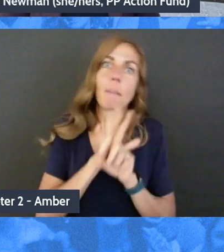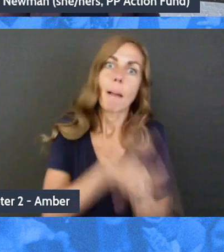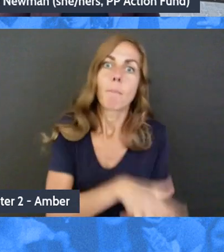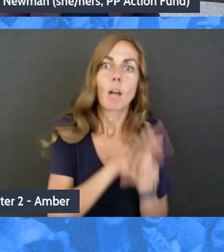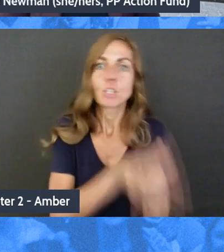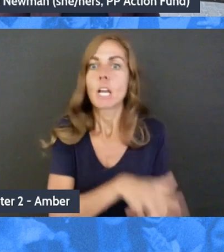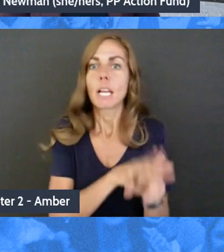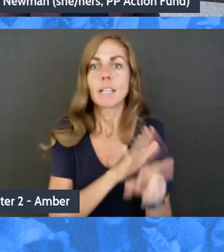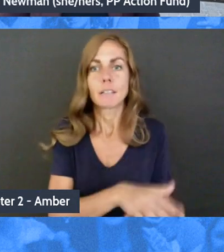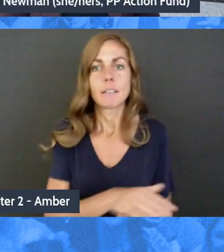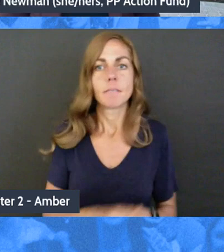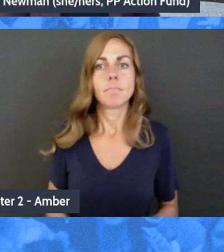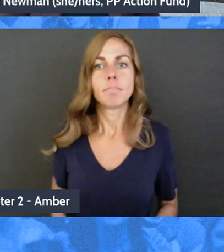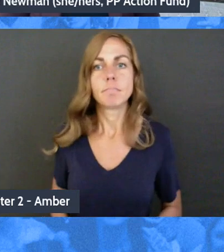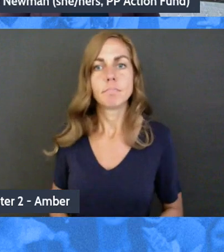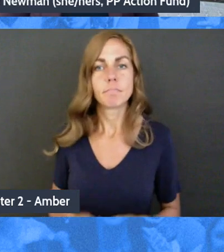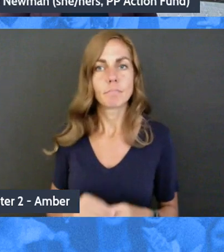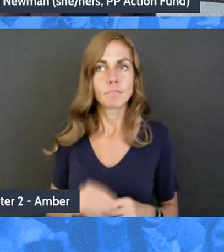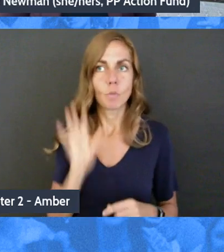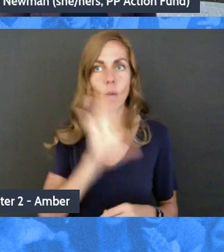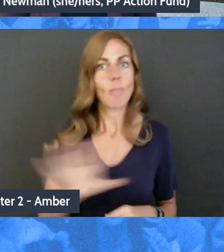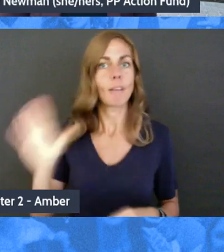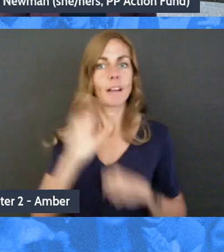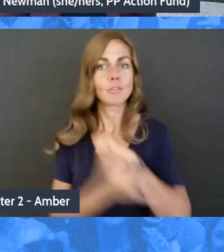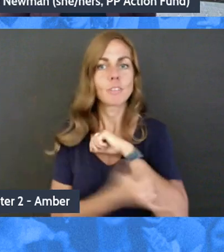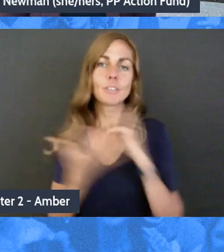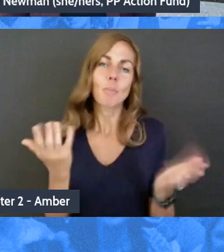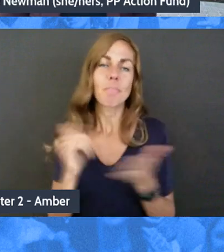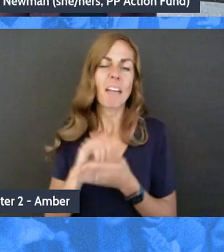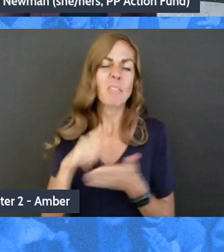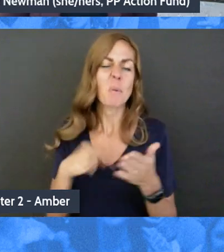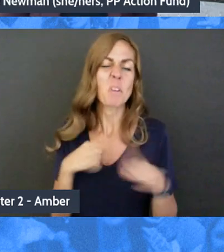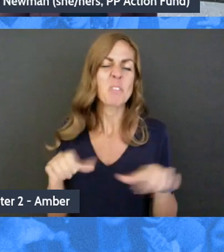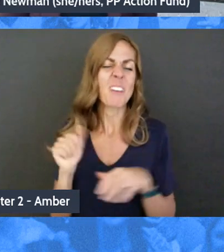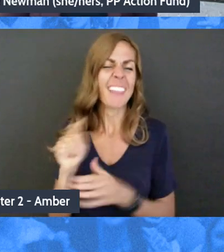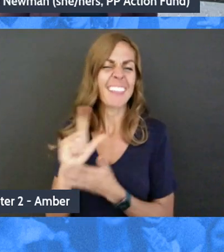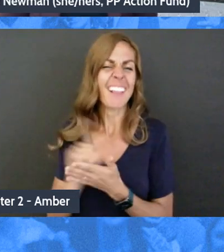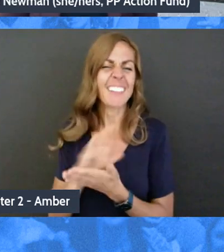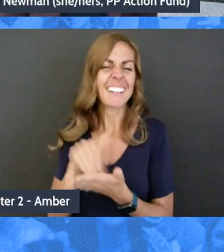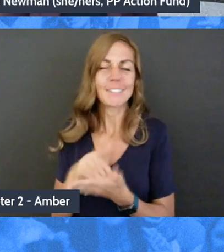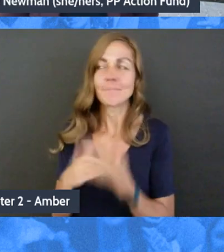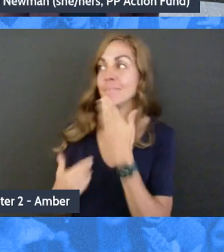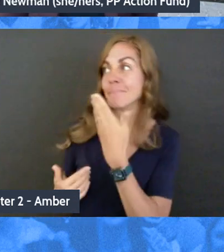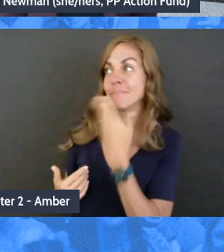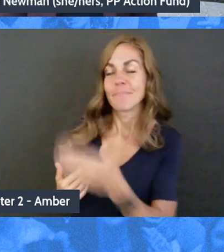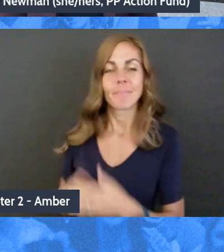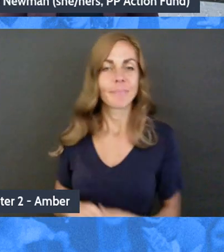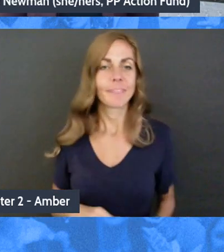for women and girls throughout the country? So that's what we do over at the Law Center. Thank you for that. And Isra, we would love to hear from you